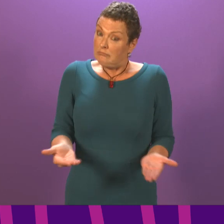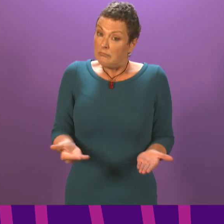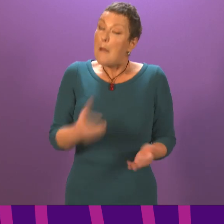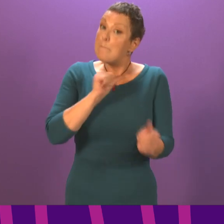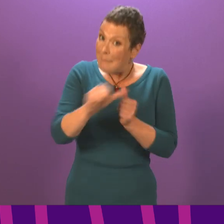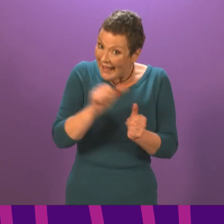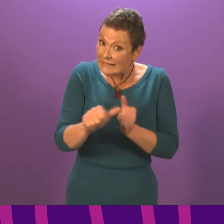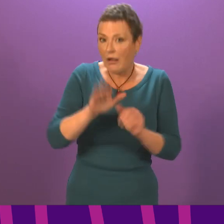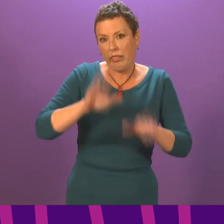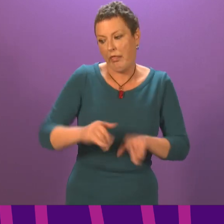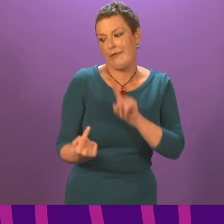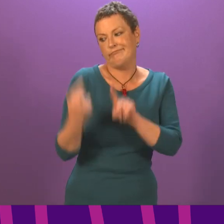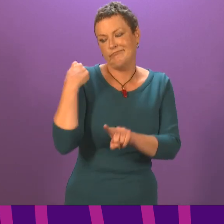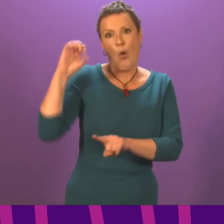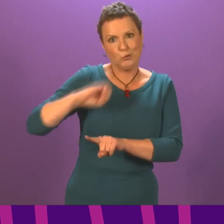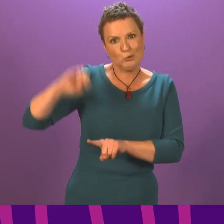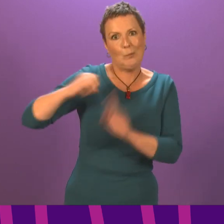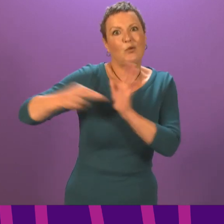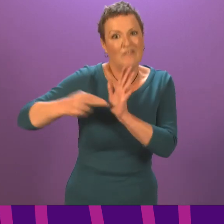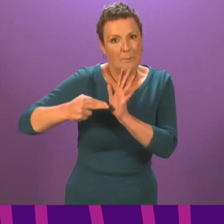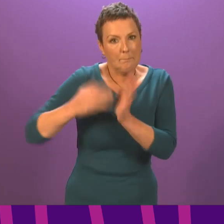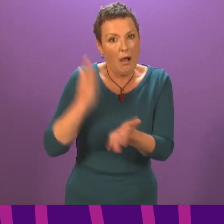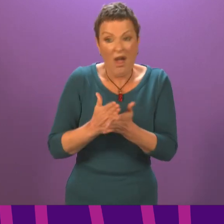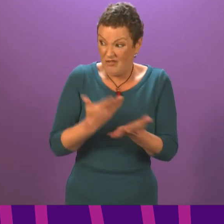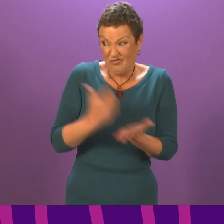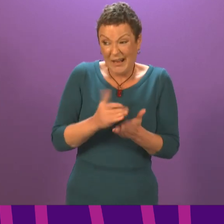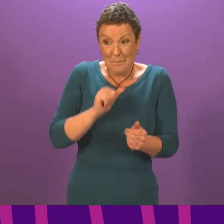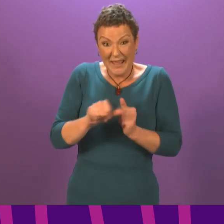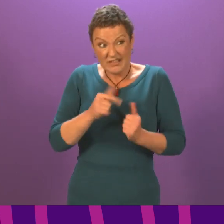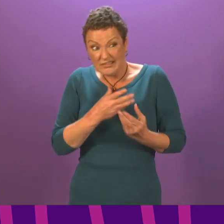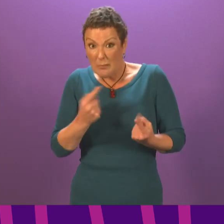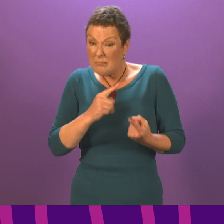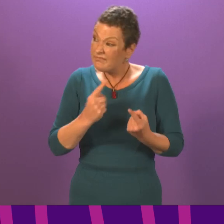November—and, as of now, in a better position than many countries—the most recent data